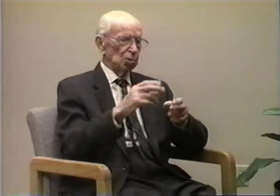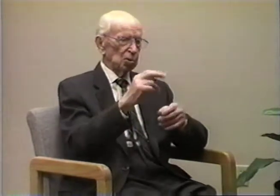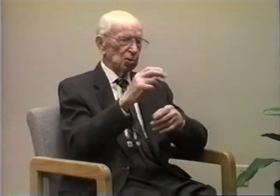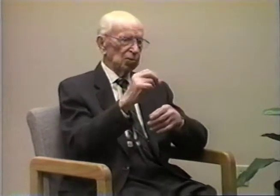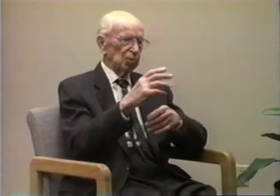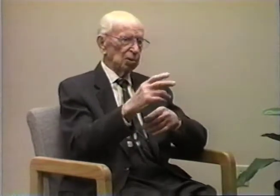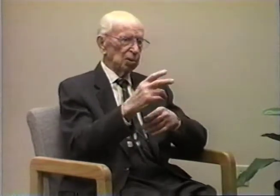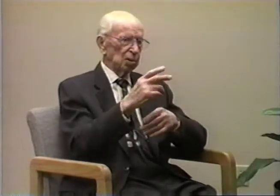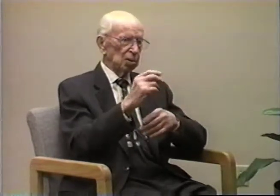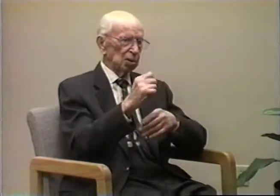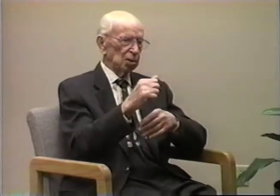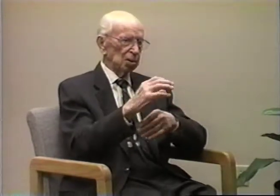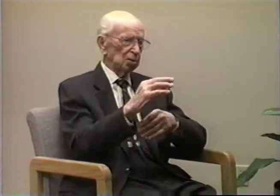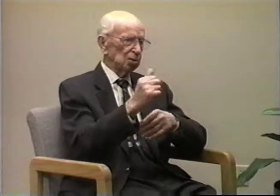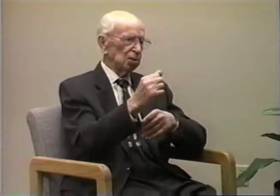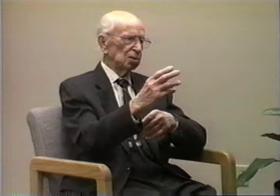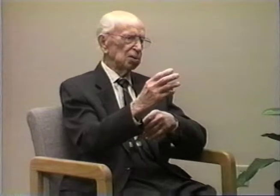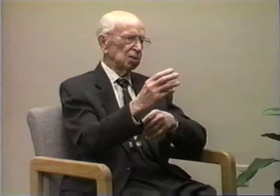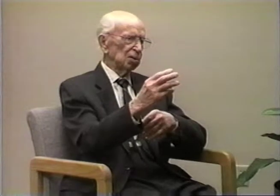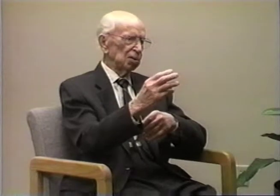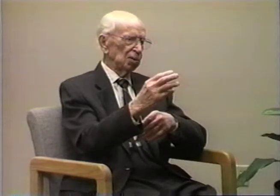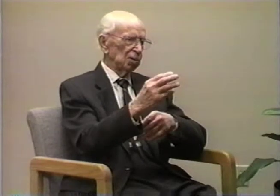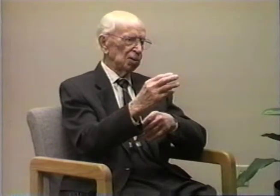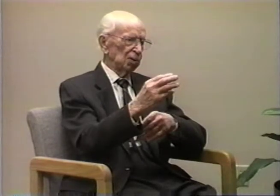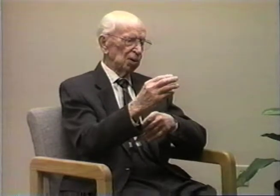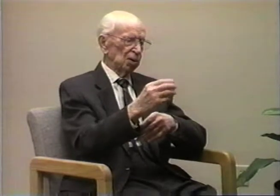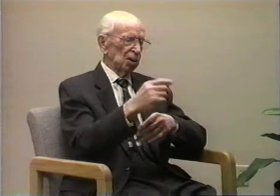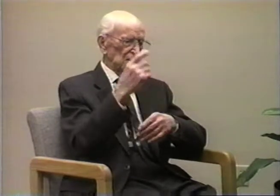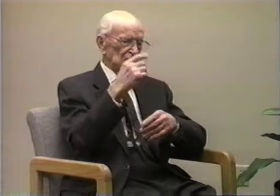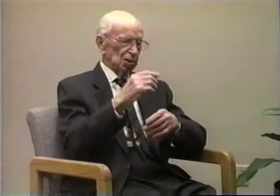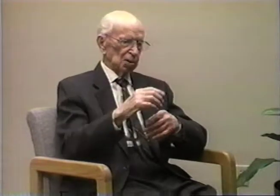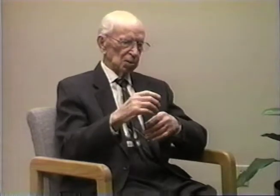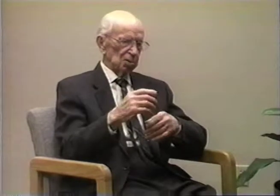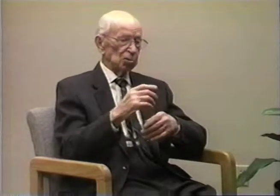It opened on November, 1916.